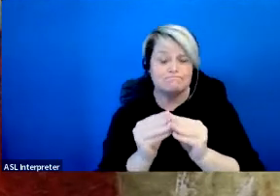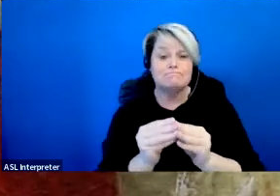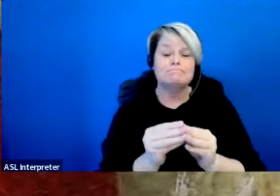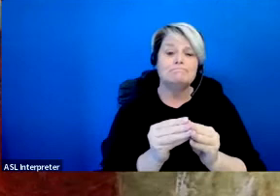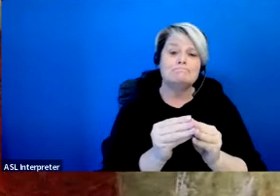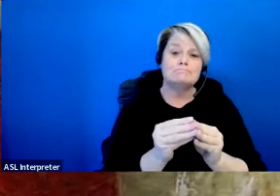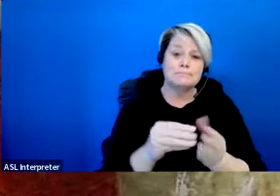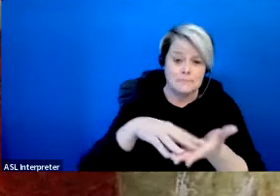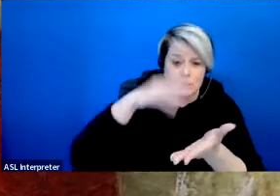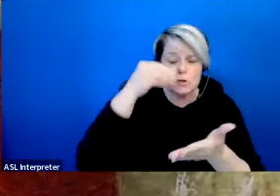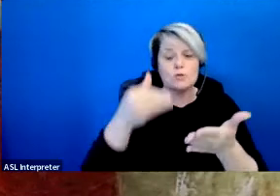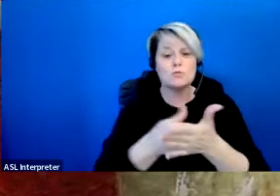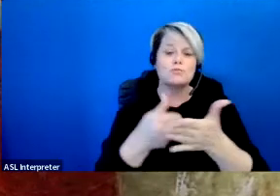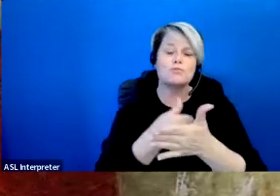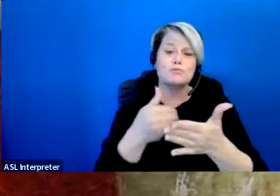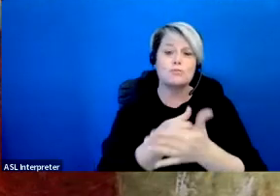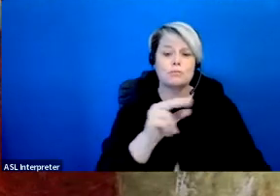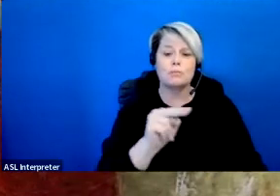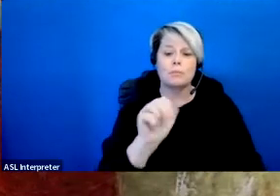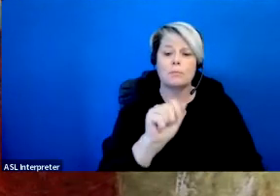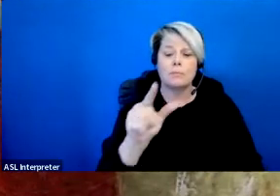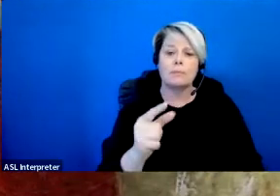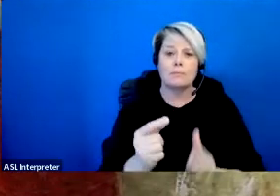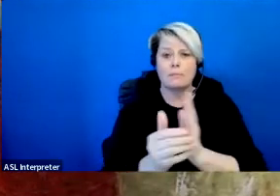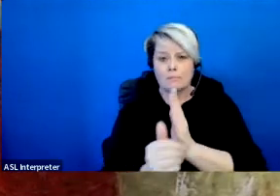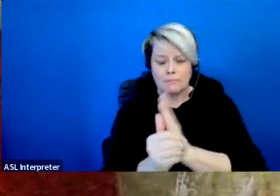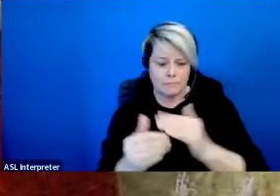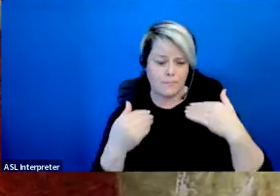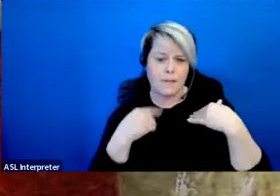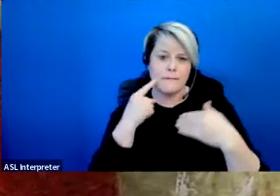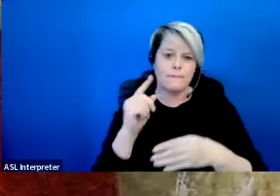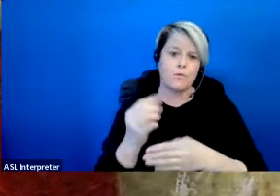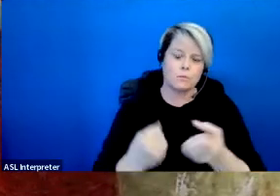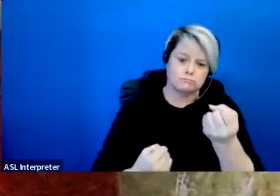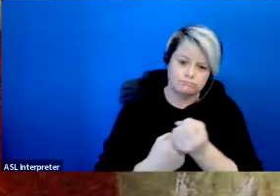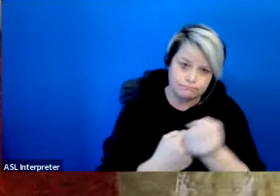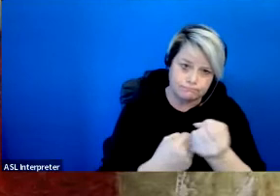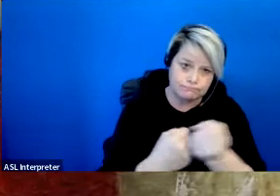today and hopefully we will have an interesting